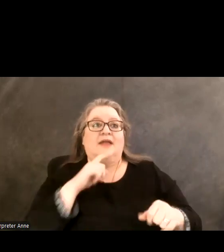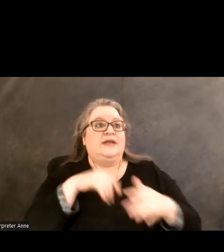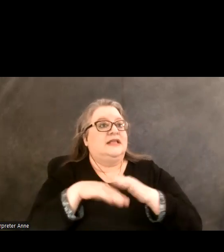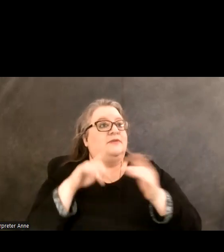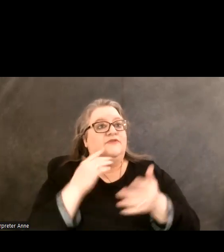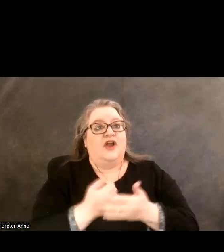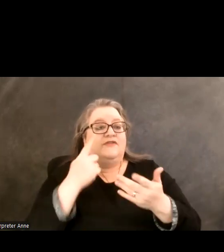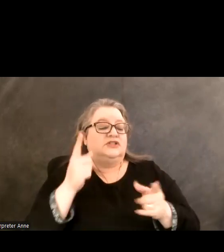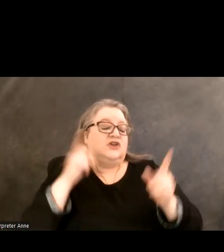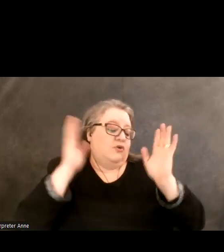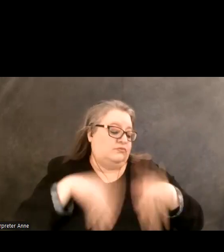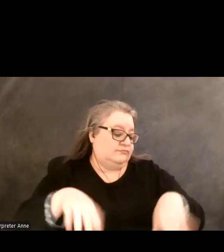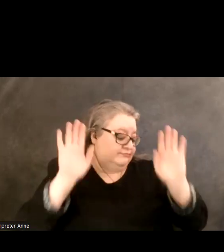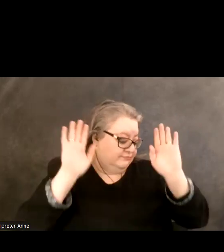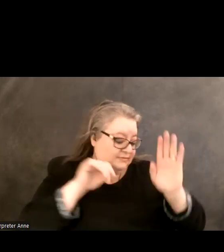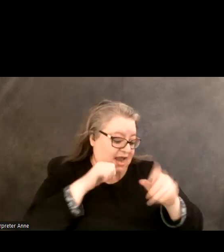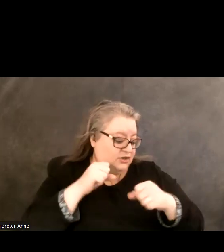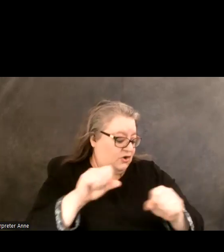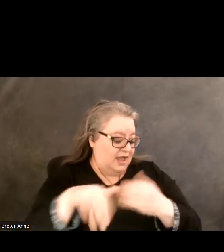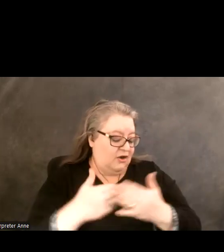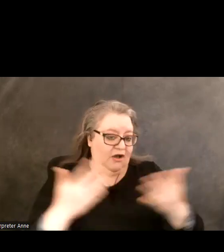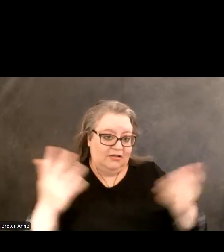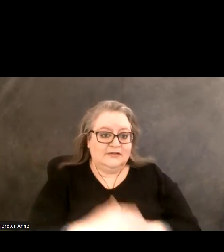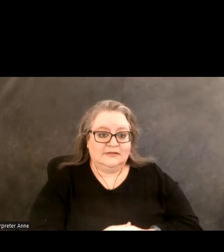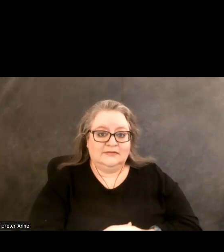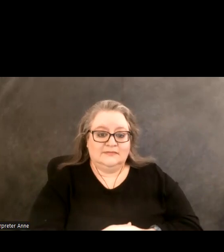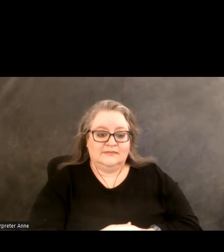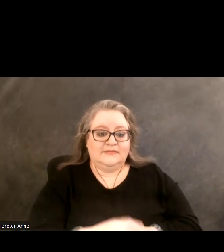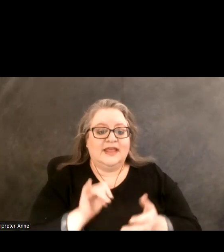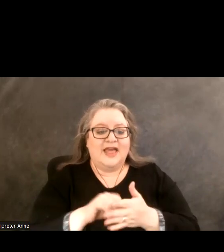we might as well not try at all so it becomes an excuse. The